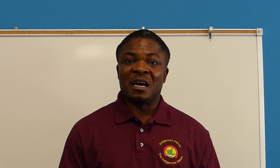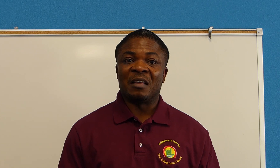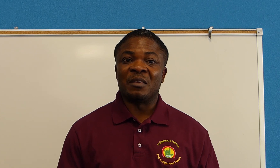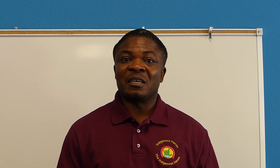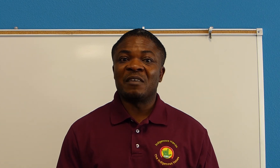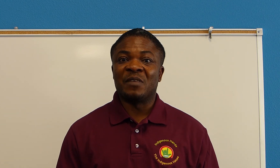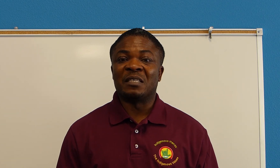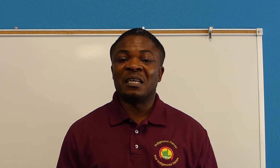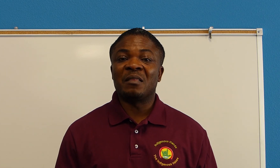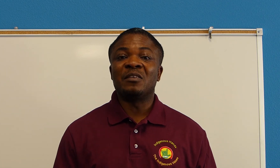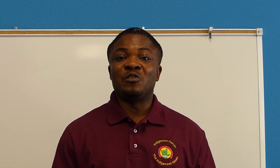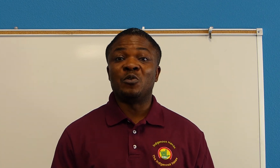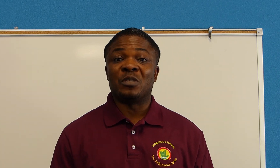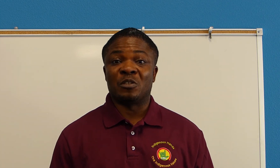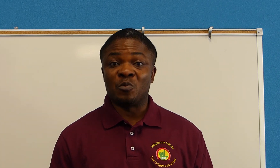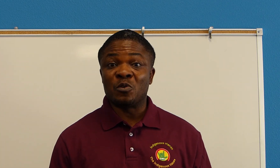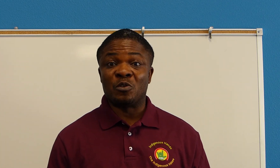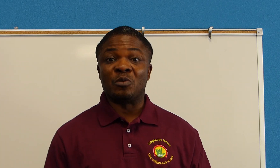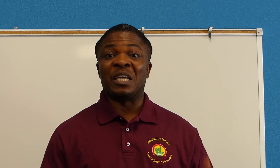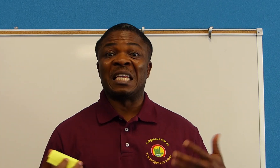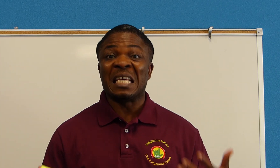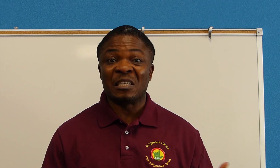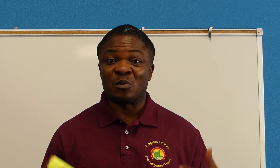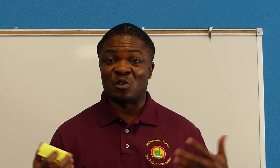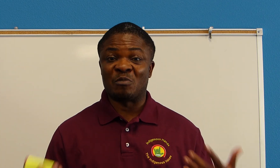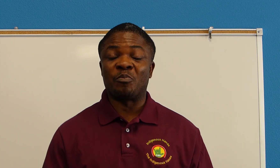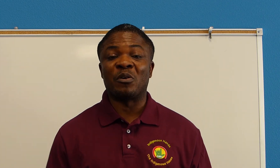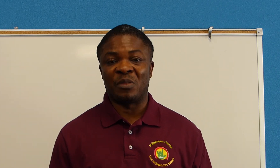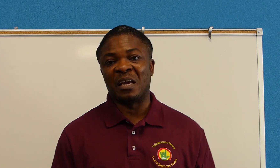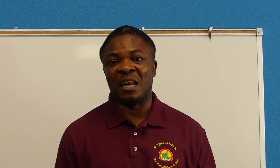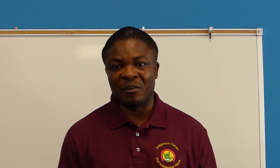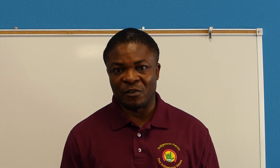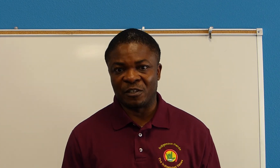think if there's anything users would do, it is to support their language.